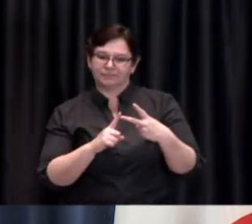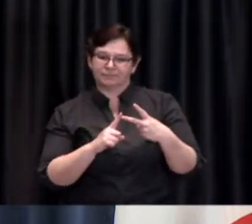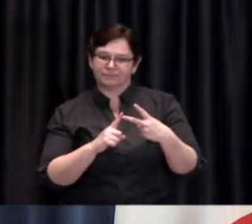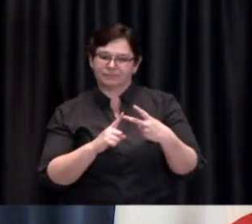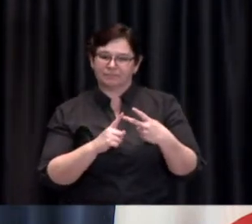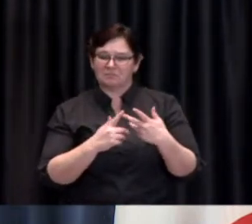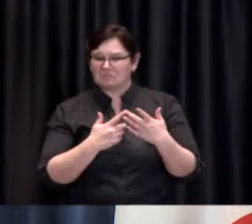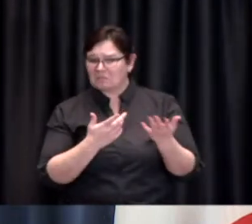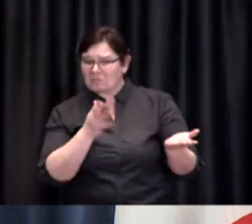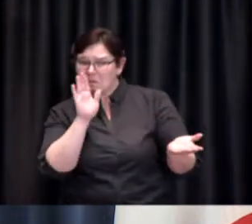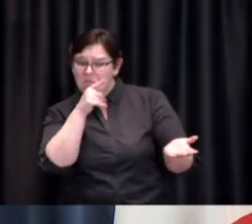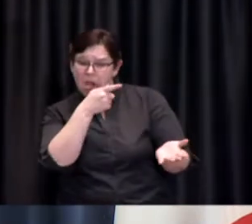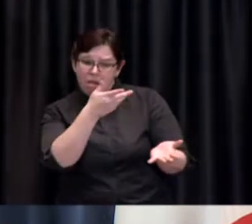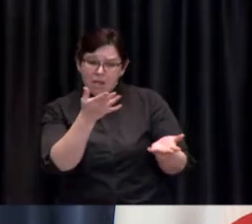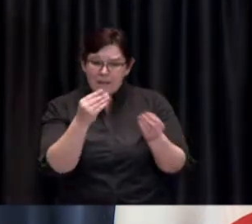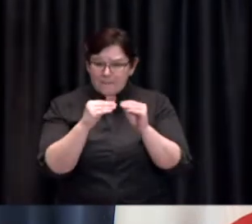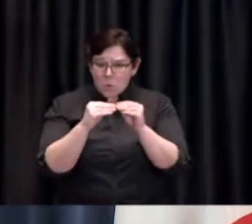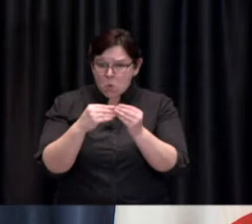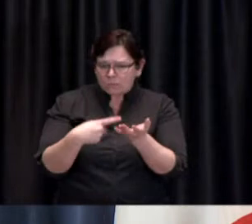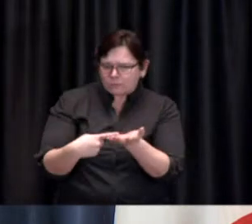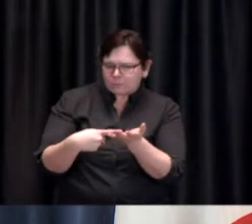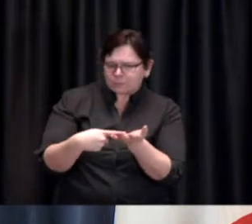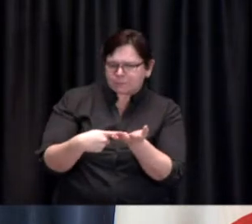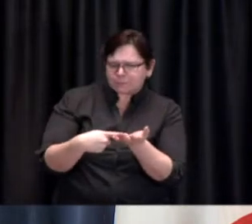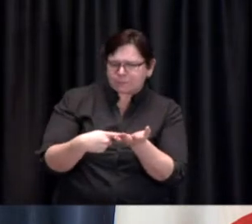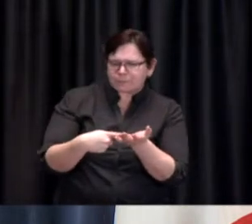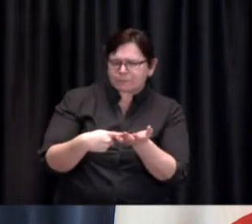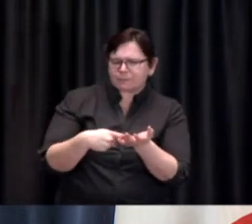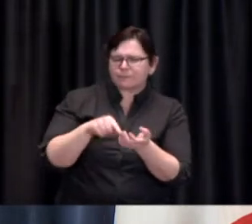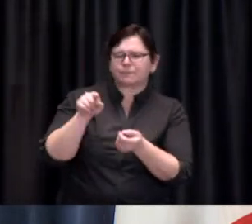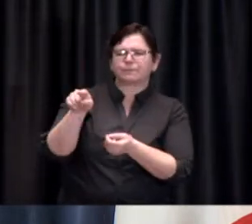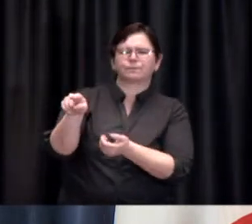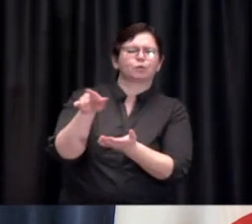anything or what Toronto Public Health is seeing in schools as far as the number of cases or the